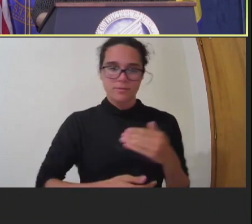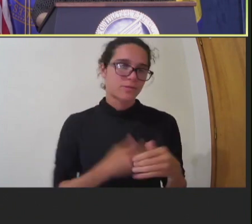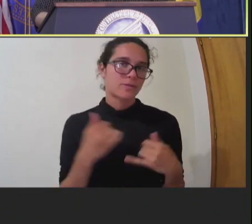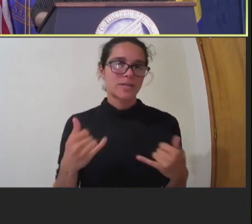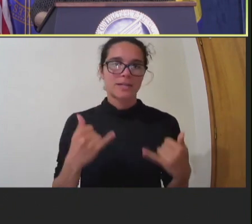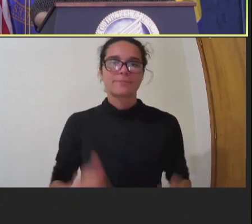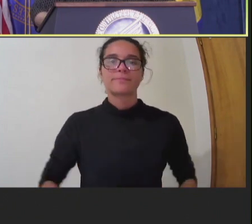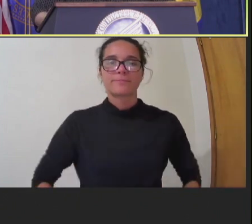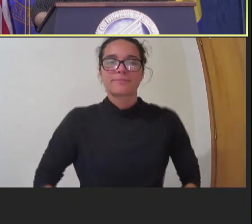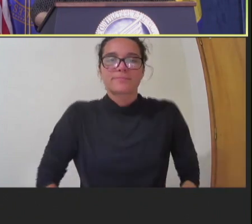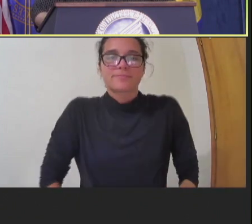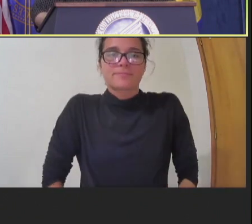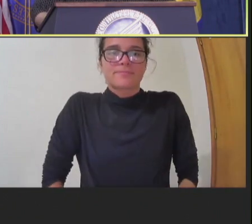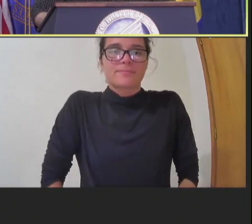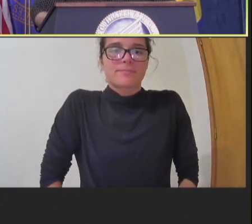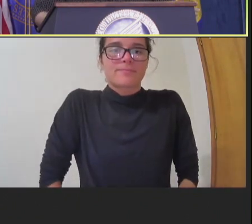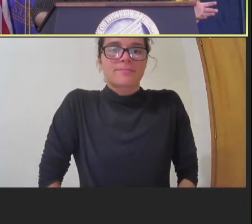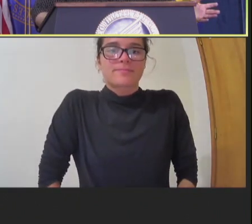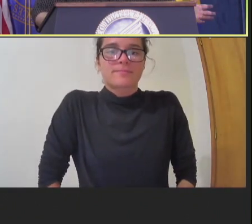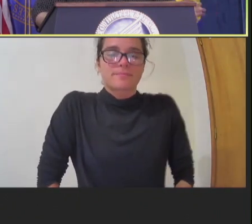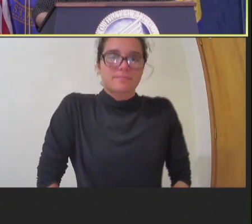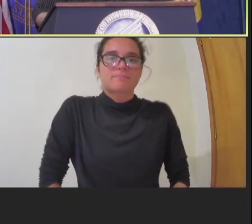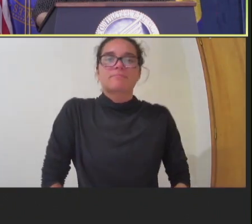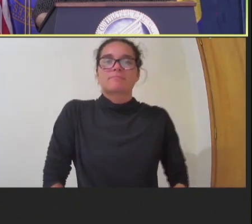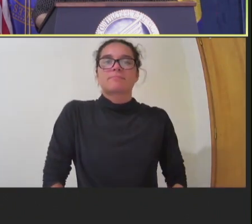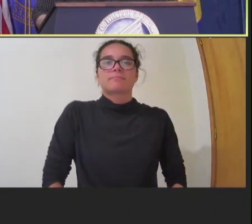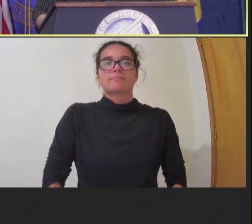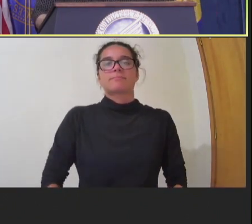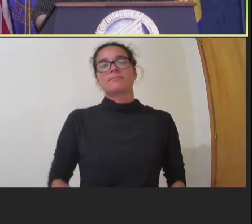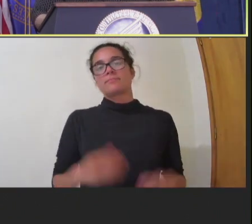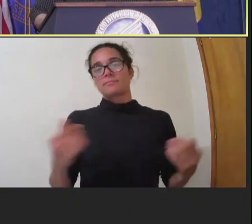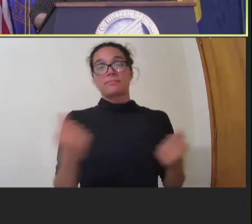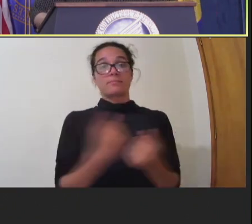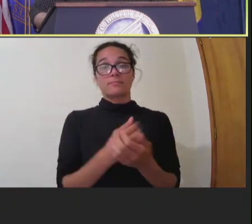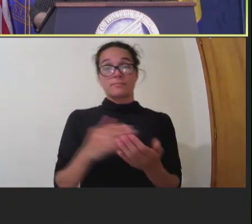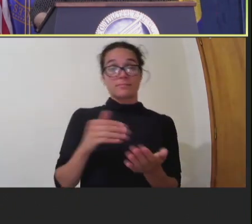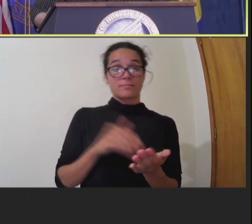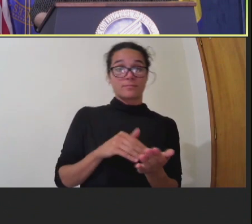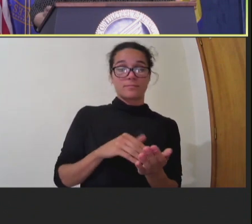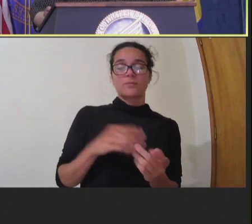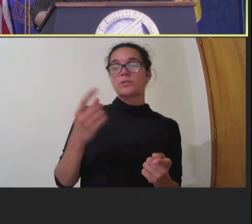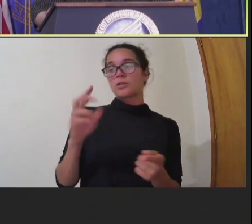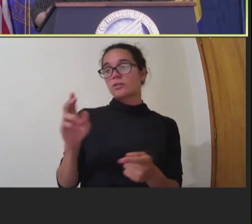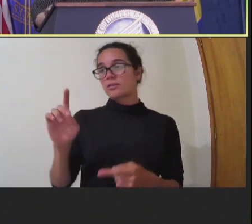So, with everything that Dr. Disis has shared and I shared, I hope that, you know, we can all in